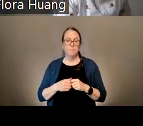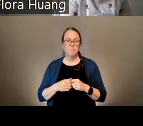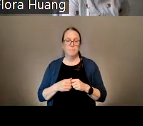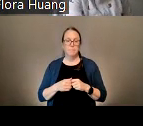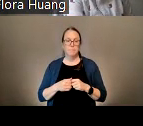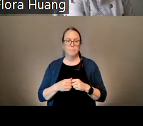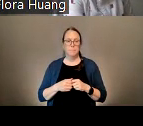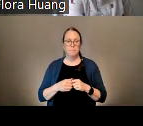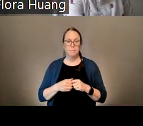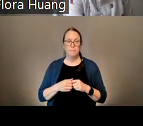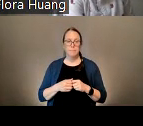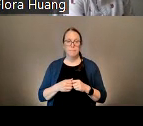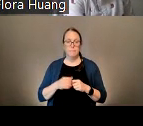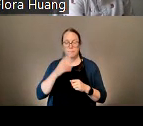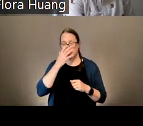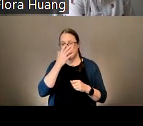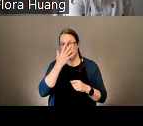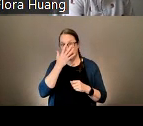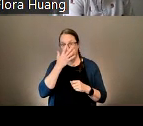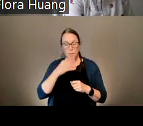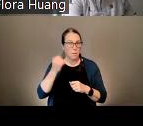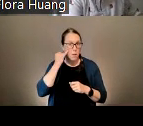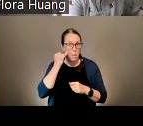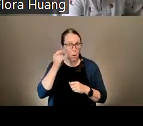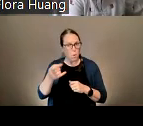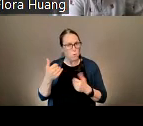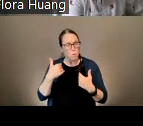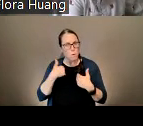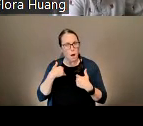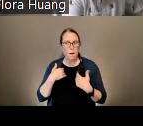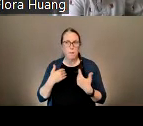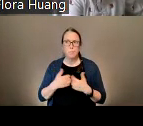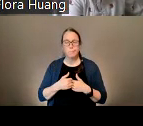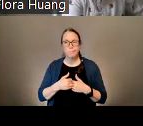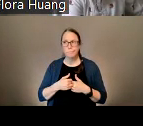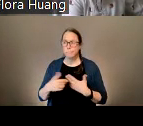If you have colleagues, or if you have conference attendees who